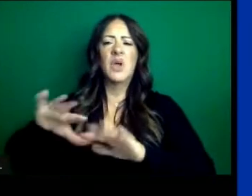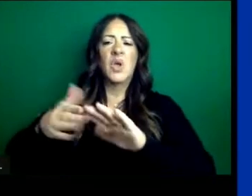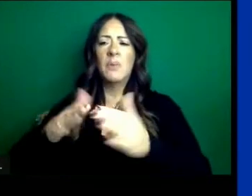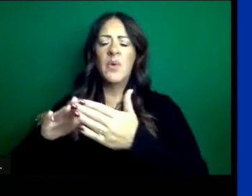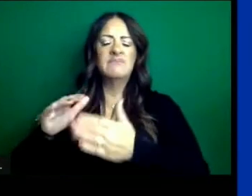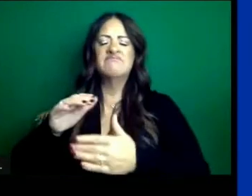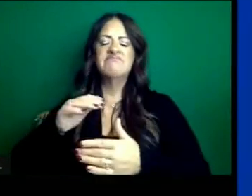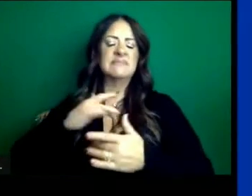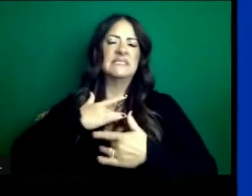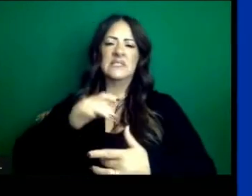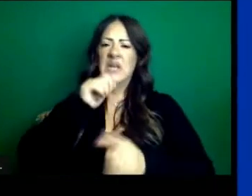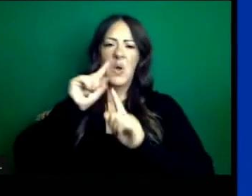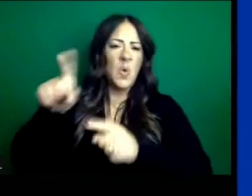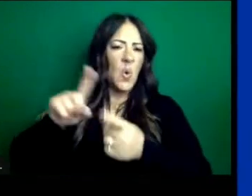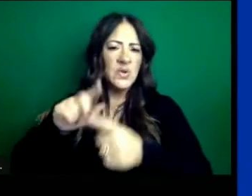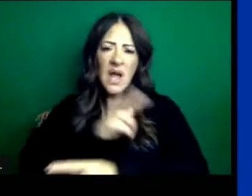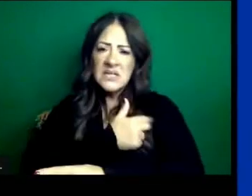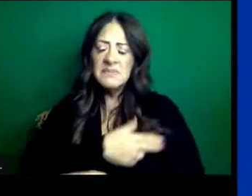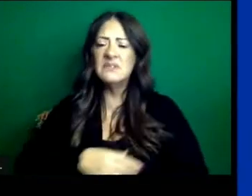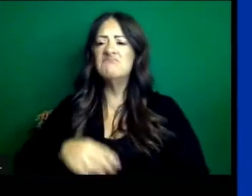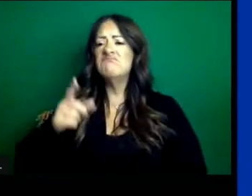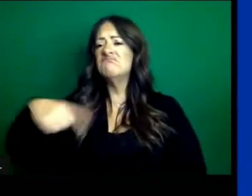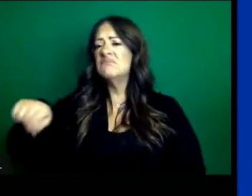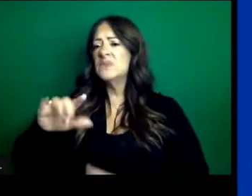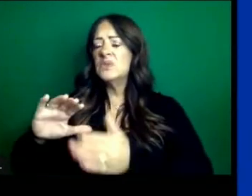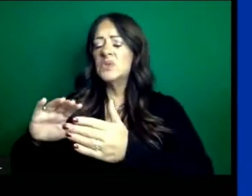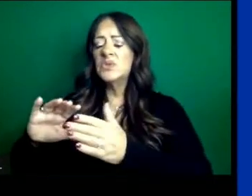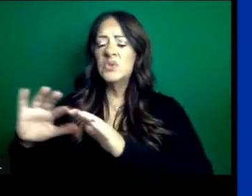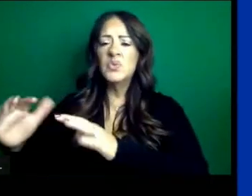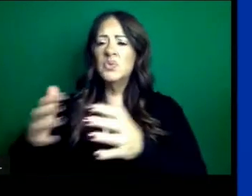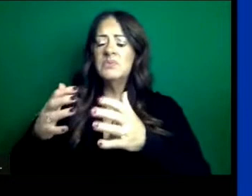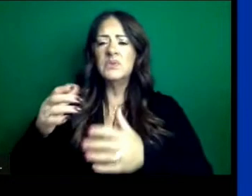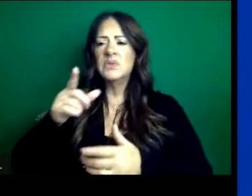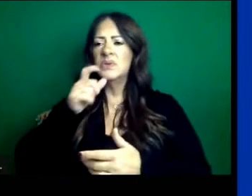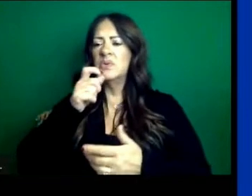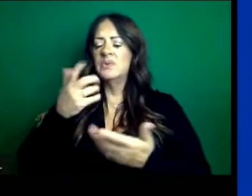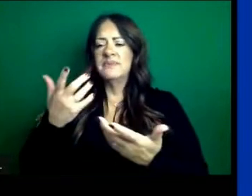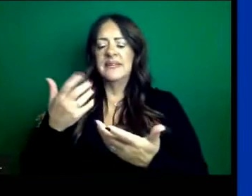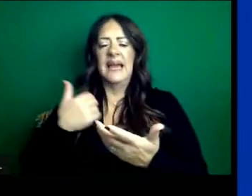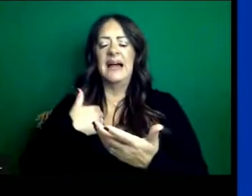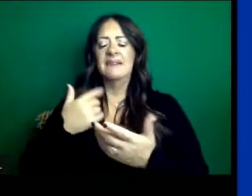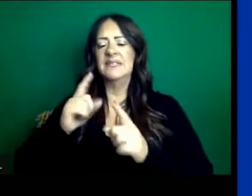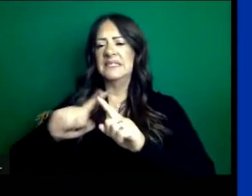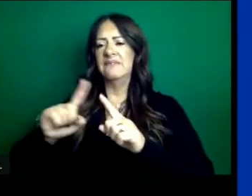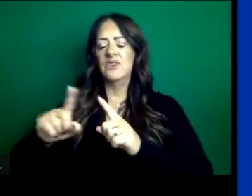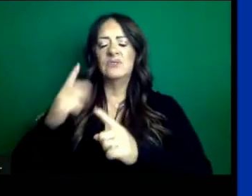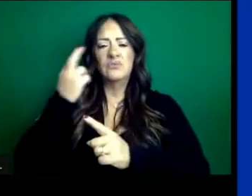THOSE COMMUNITIES THAT MAY HAVE HIGHER HESITATION TO VACCINES AND HEALTH CARE SERVICES.